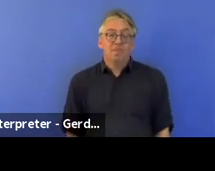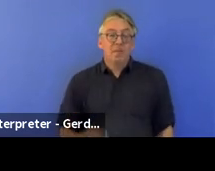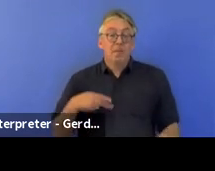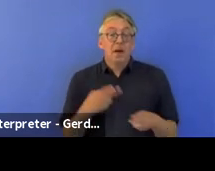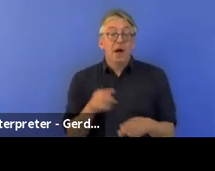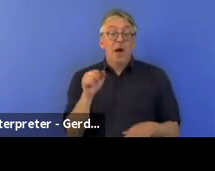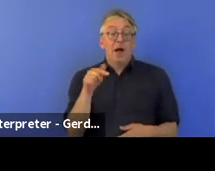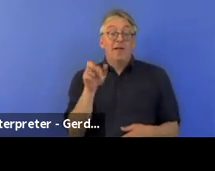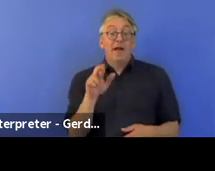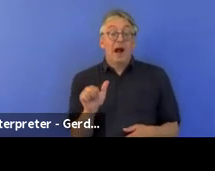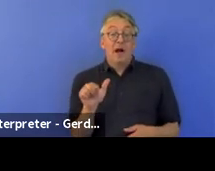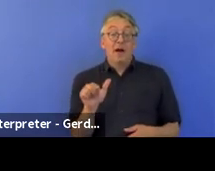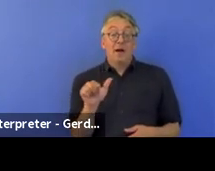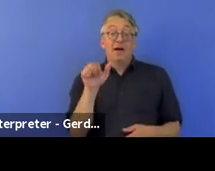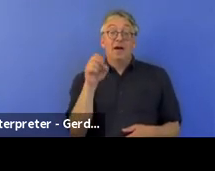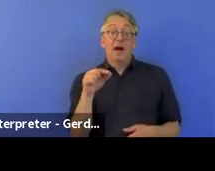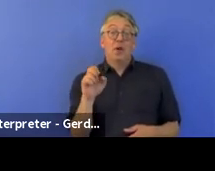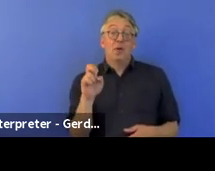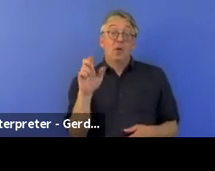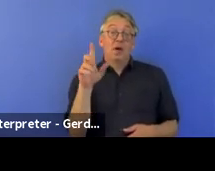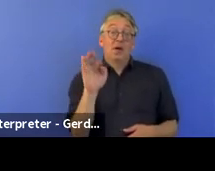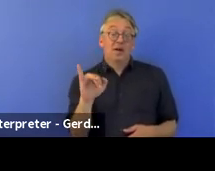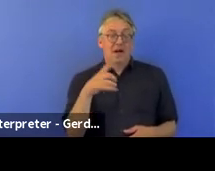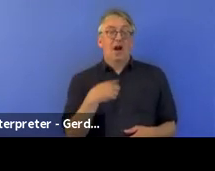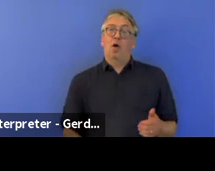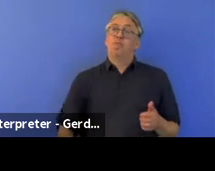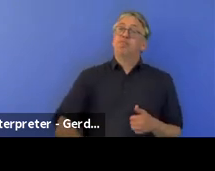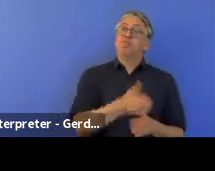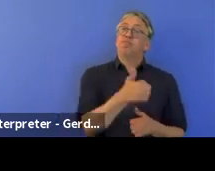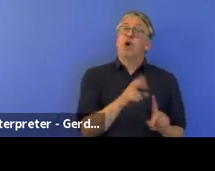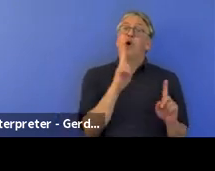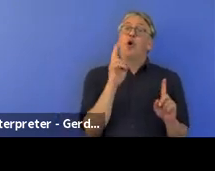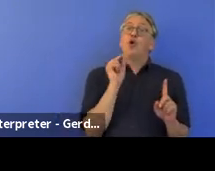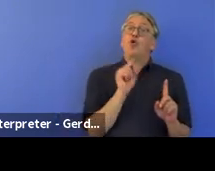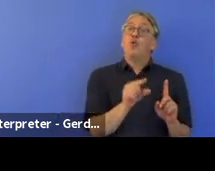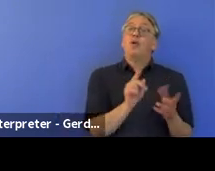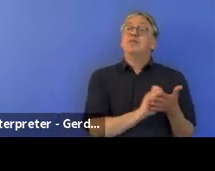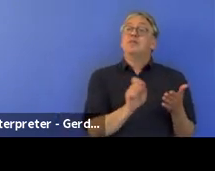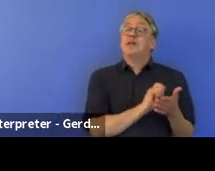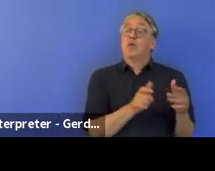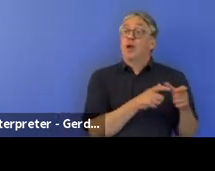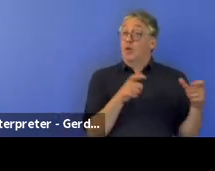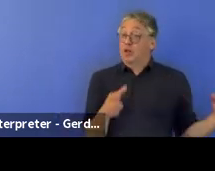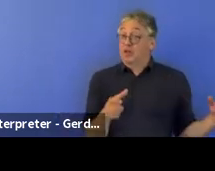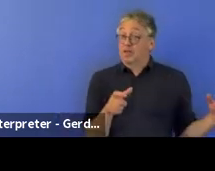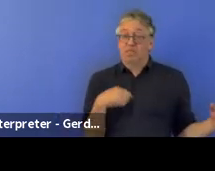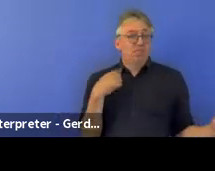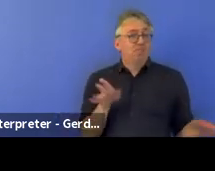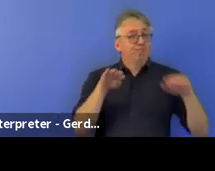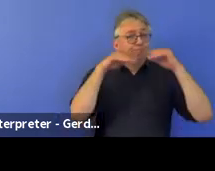discussion and are here with us today in the audience. We stand in solidarity with you. My name is Antara Ganguli and I'm